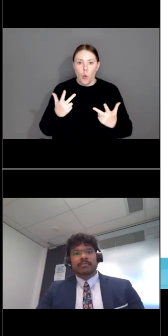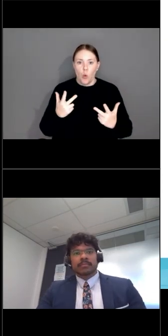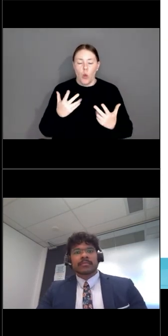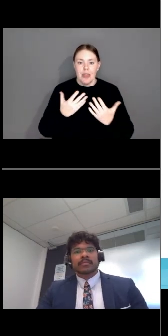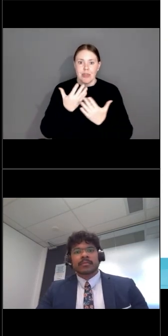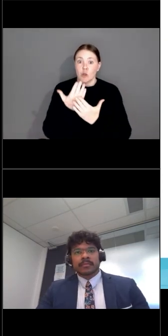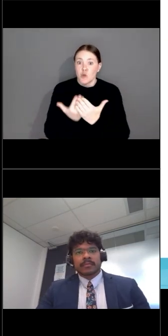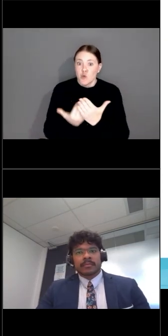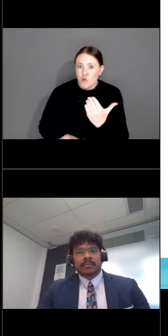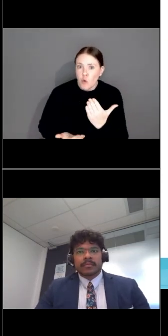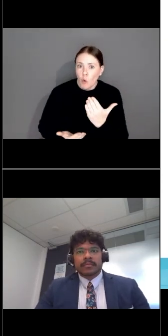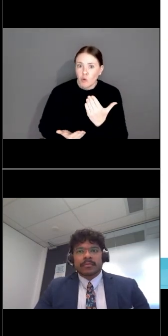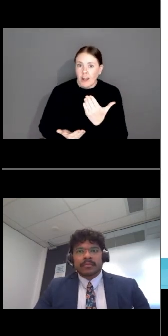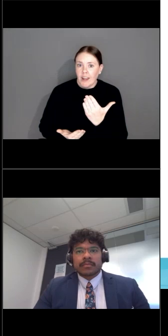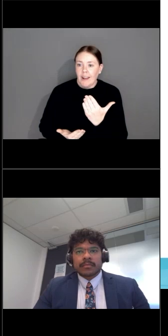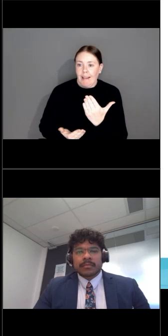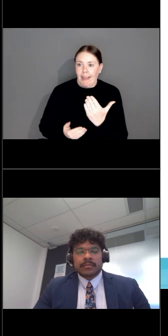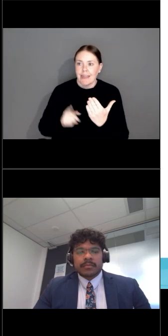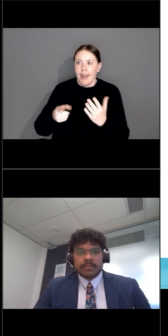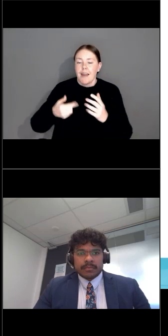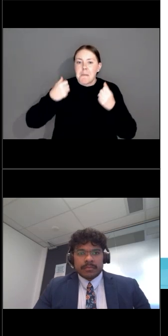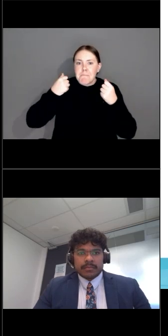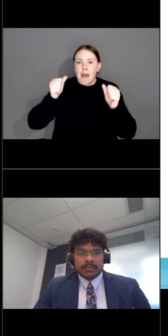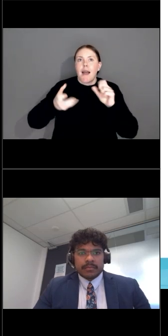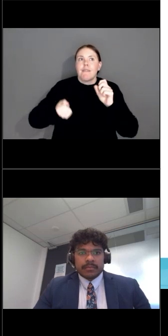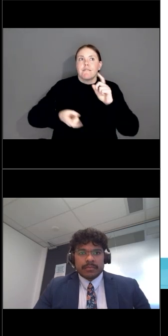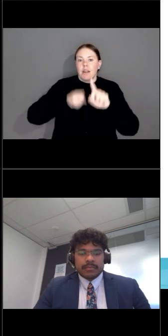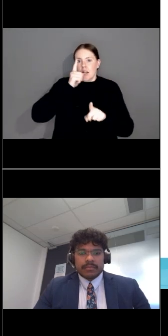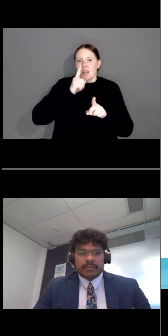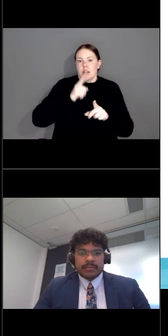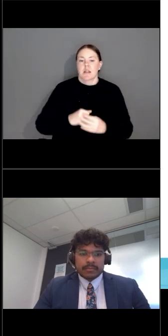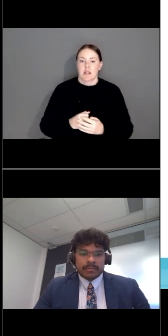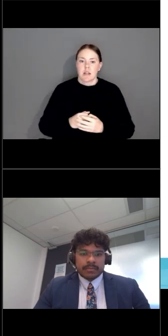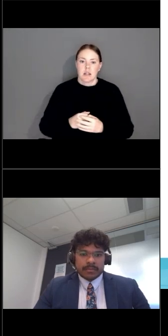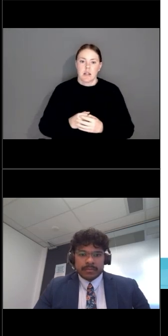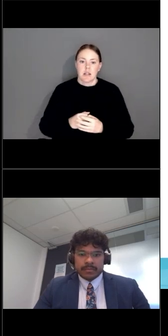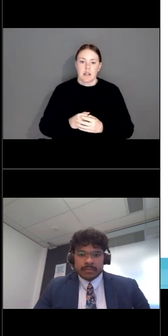um making sure someone understands it so in this scenario too is then um this is just the first